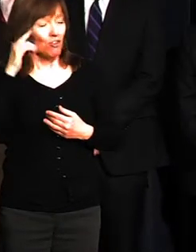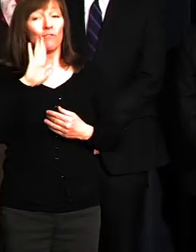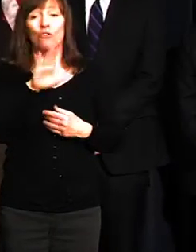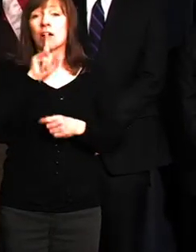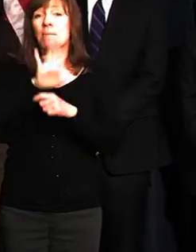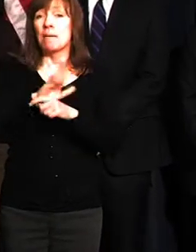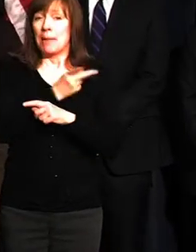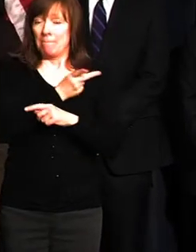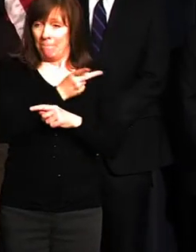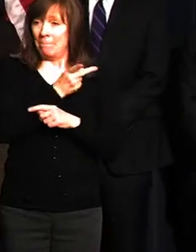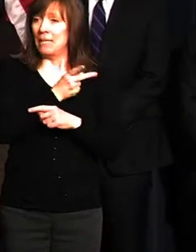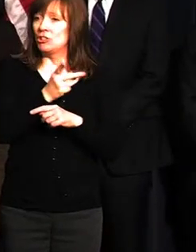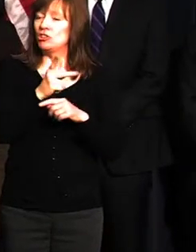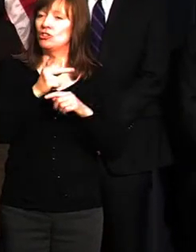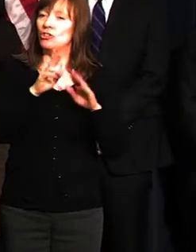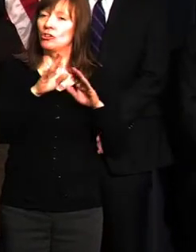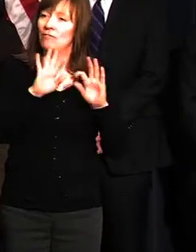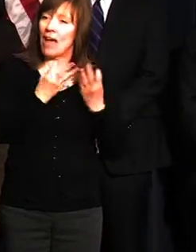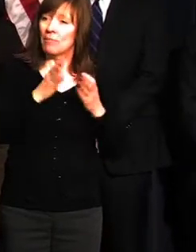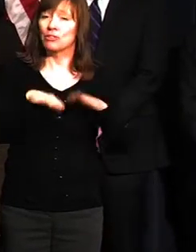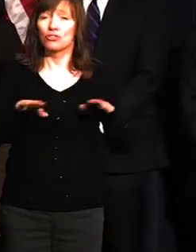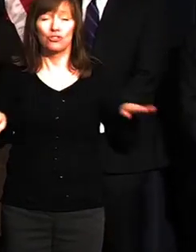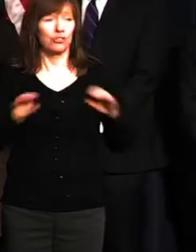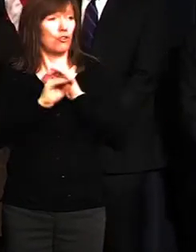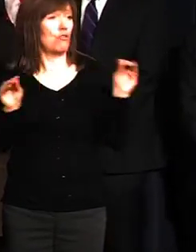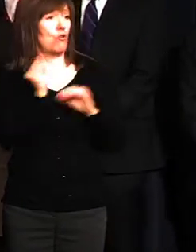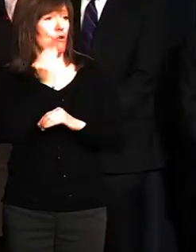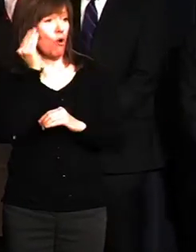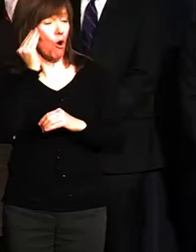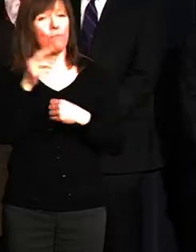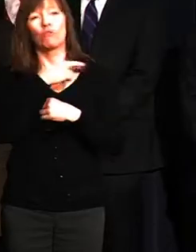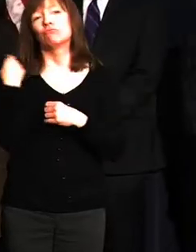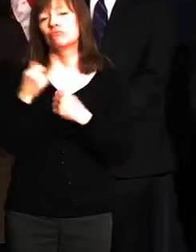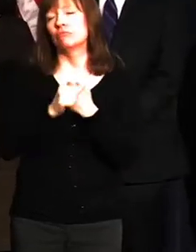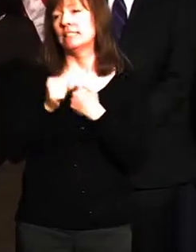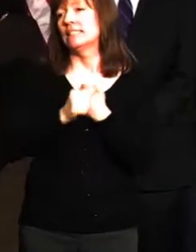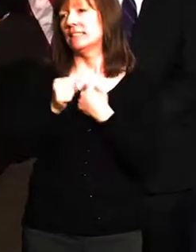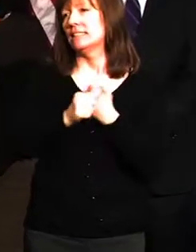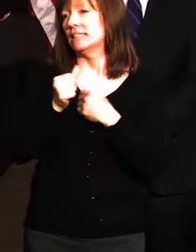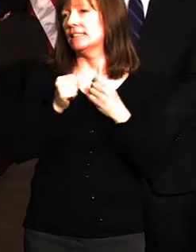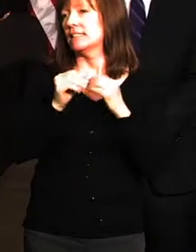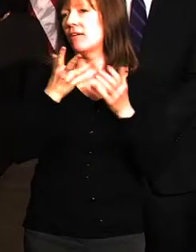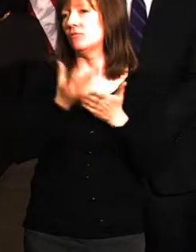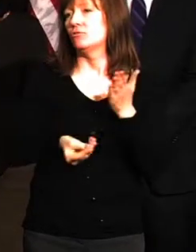children and families who are homeless or who are at risk of homelessness. For so many